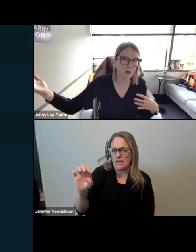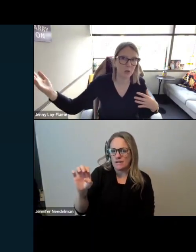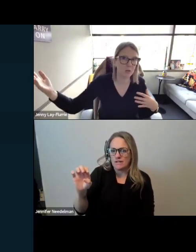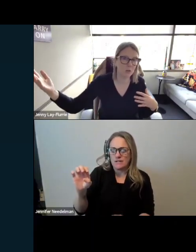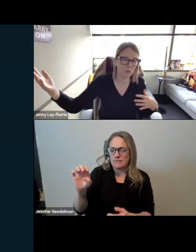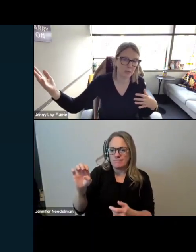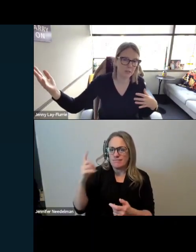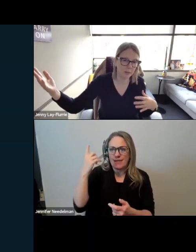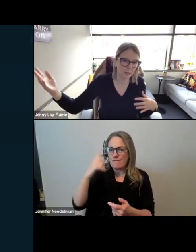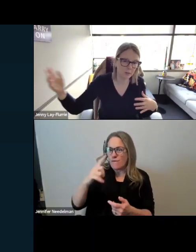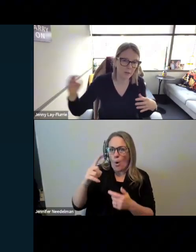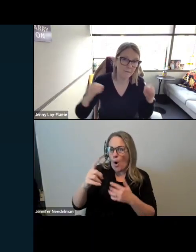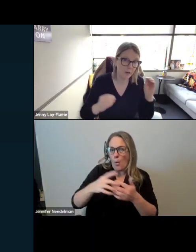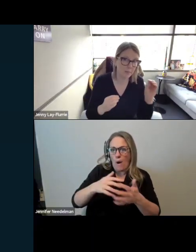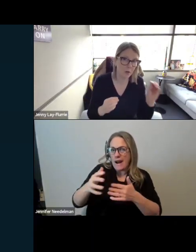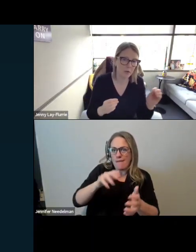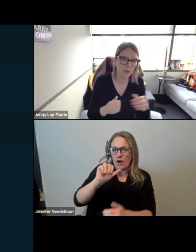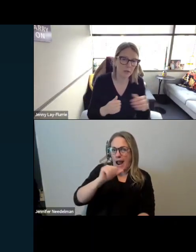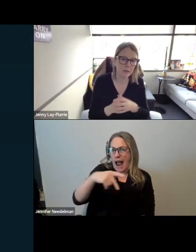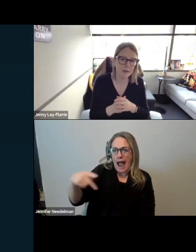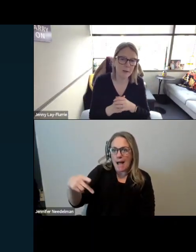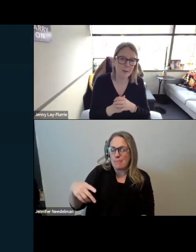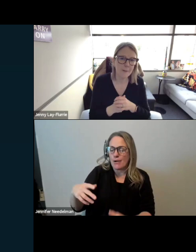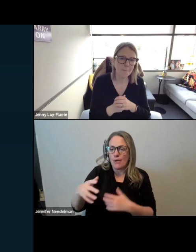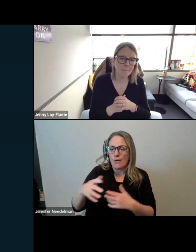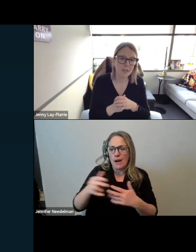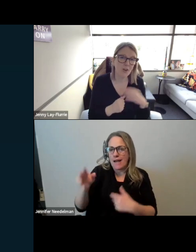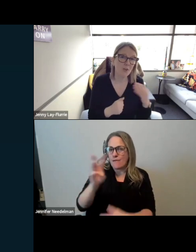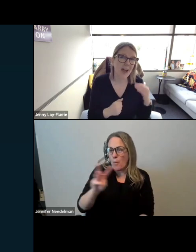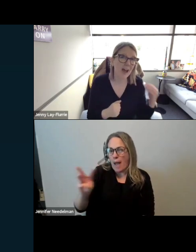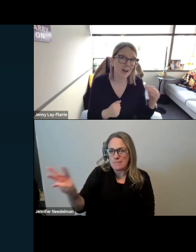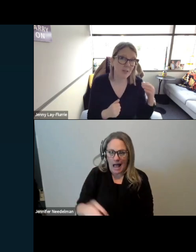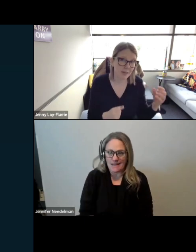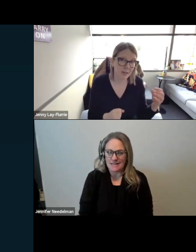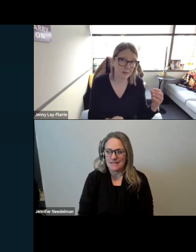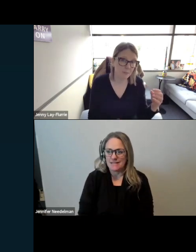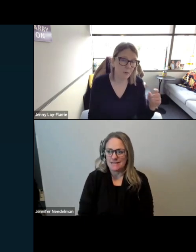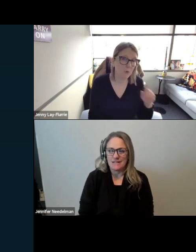or function you're trying to build - vibe coding. You don't have to be -